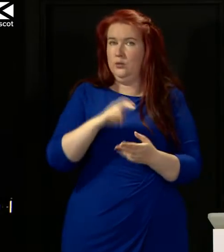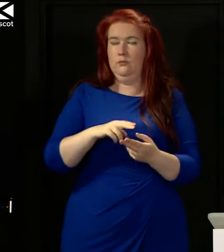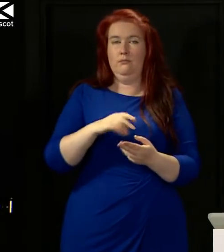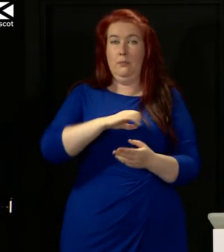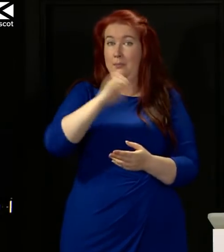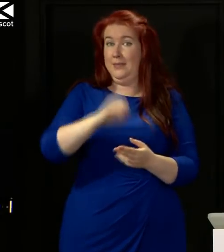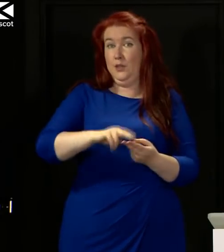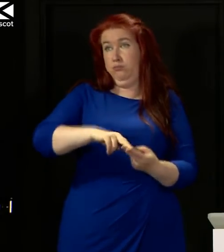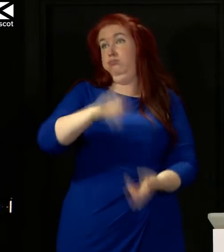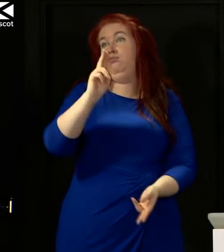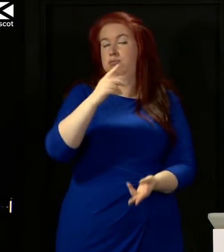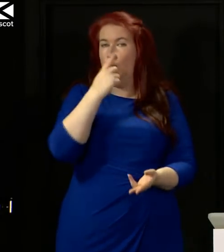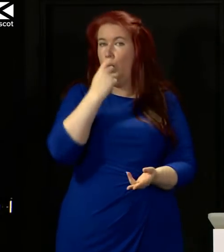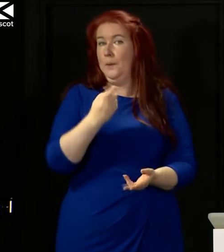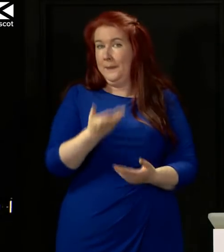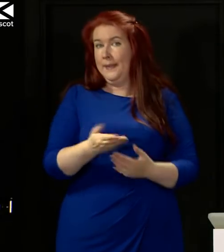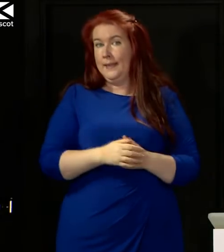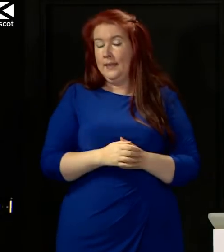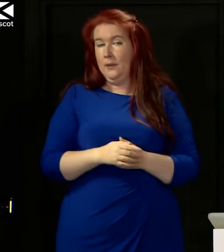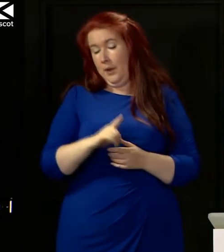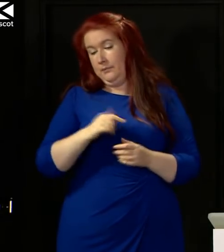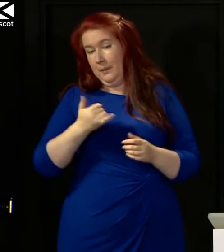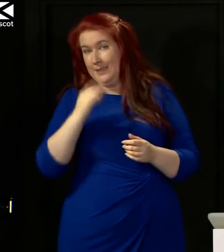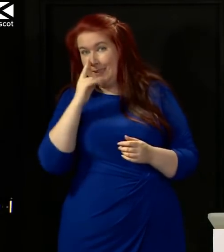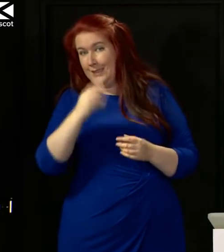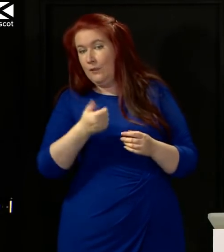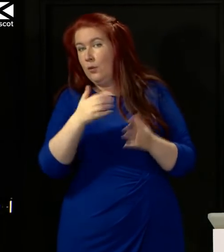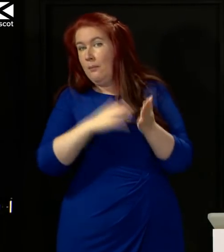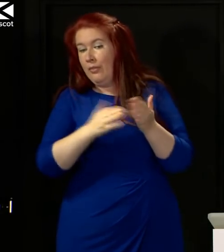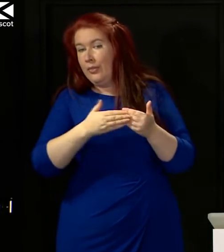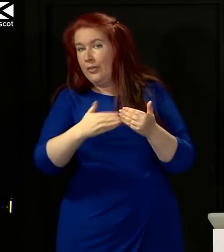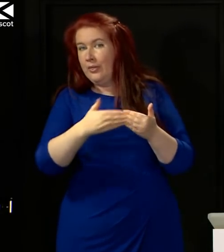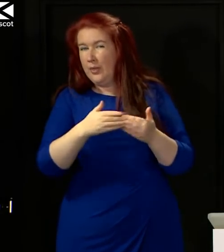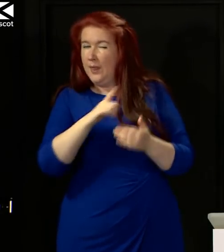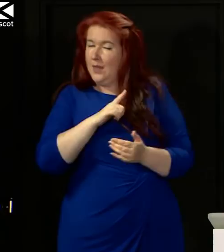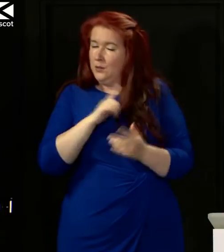unfortunately see in the next few months. So I think it's really important, and other